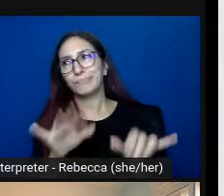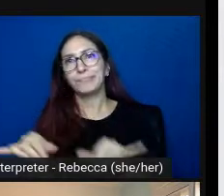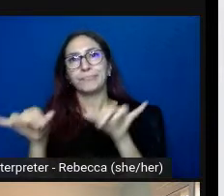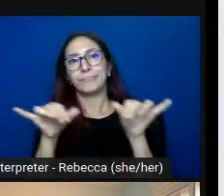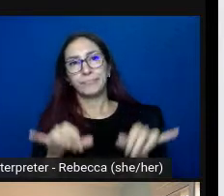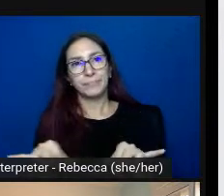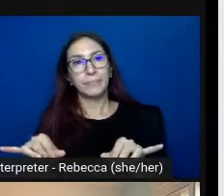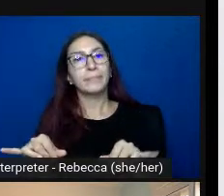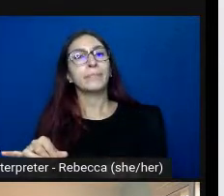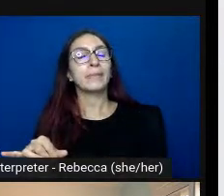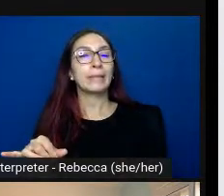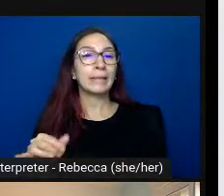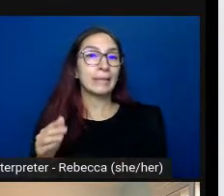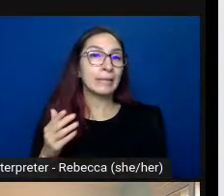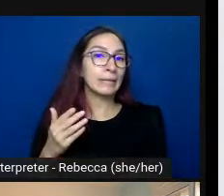they made them more subtle.